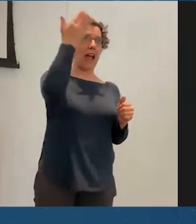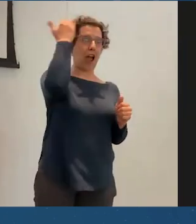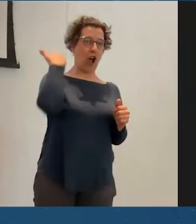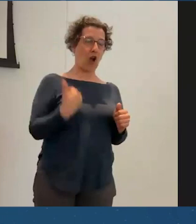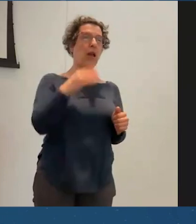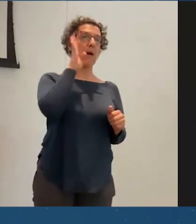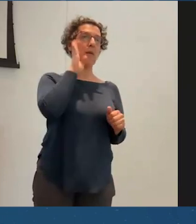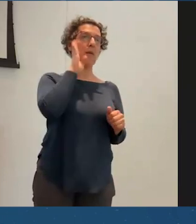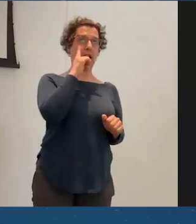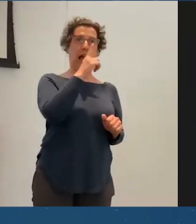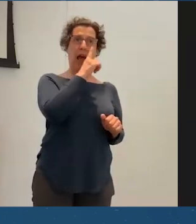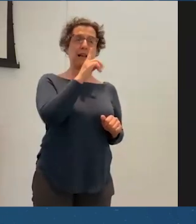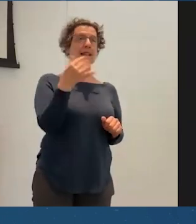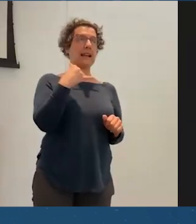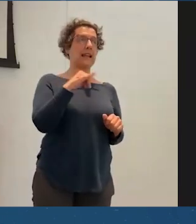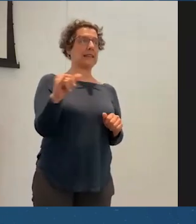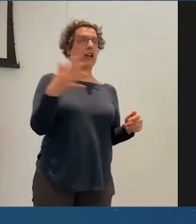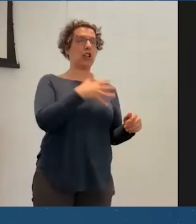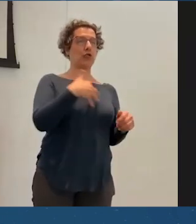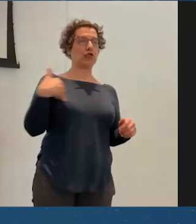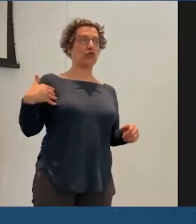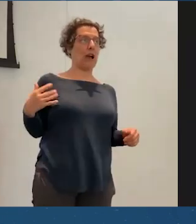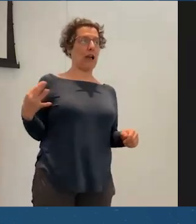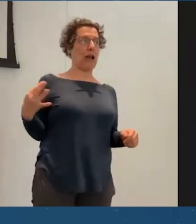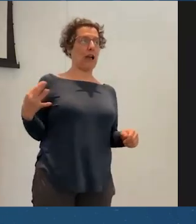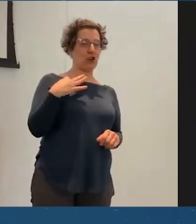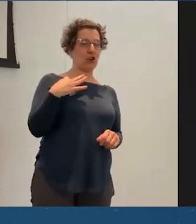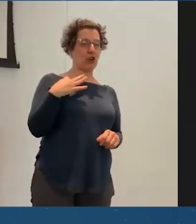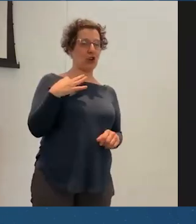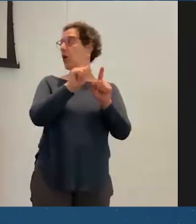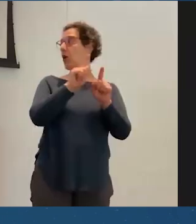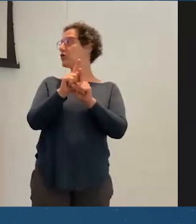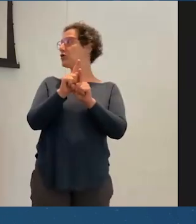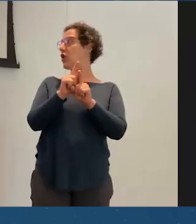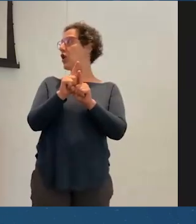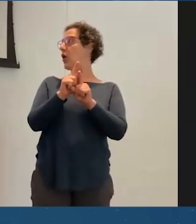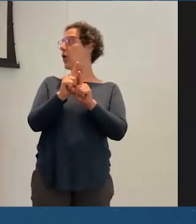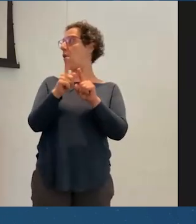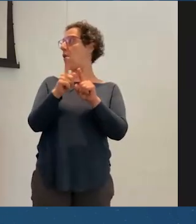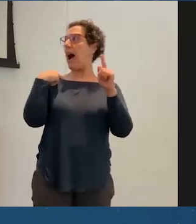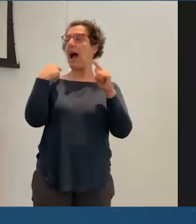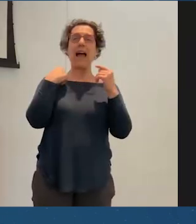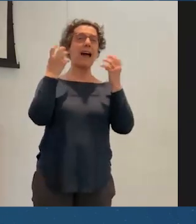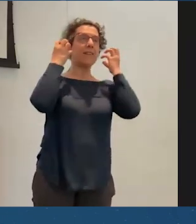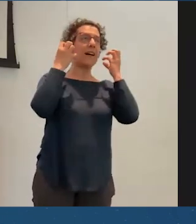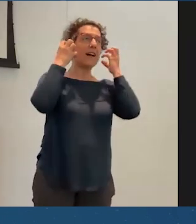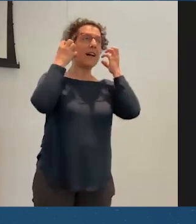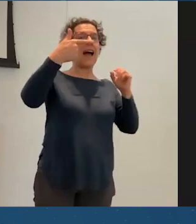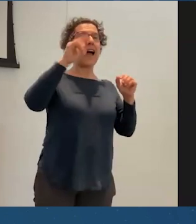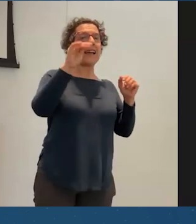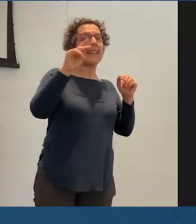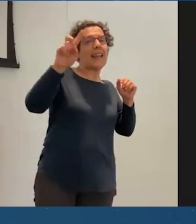and a yellow-striped shirt. And glazed orchids are hanging from my ears.